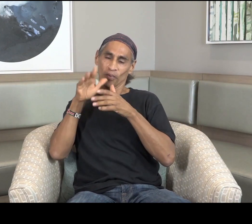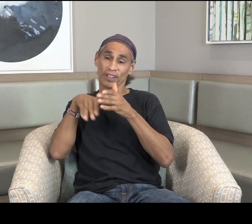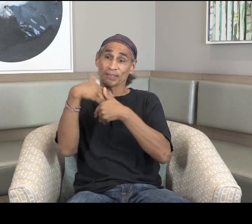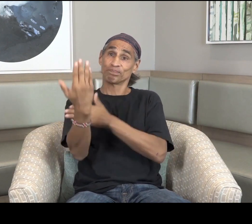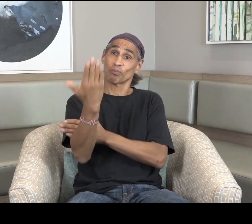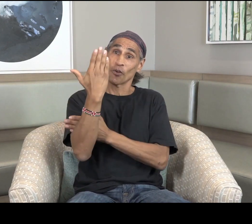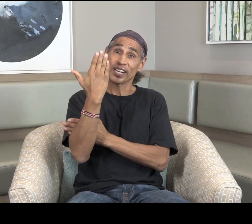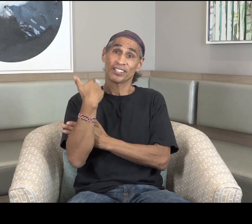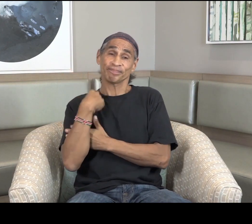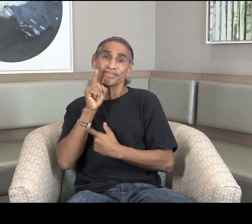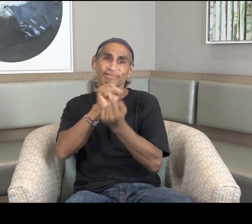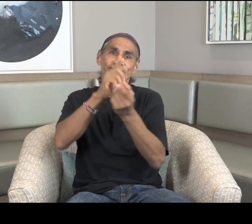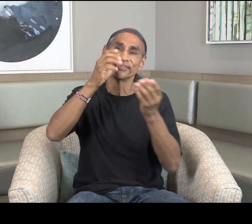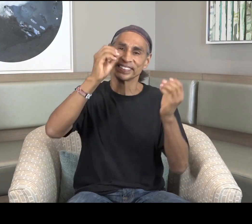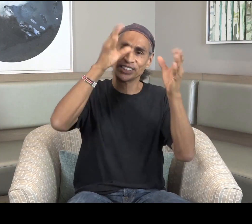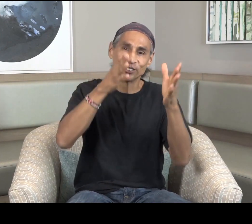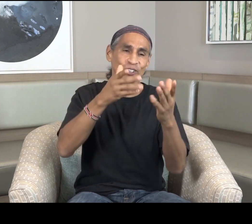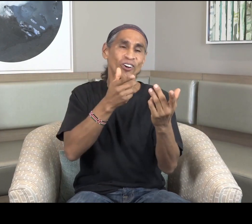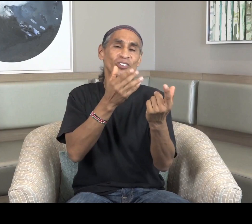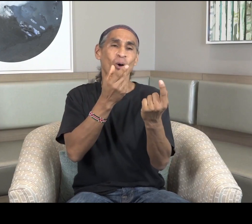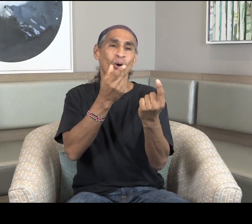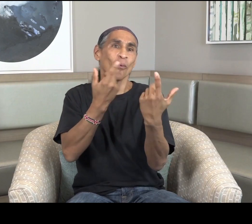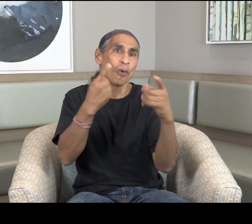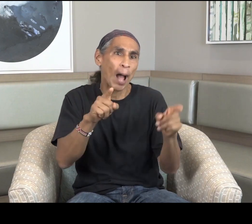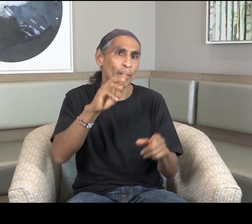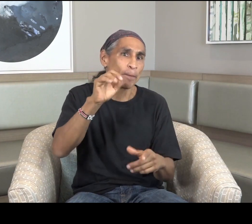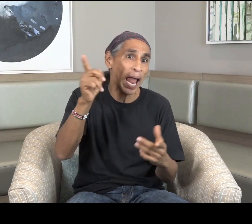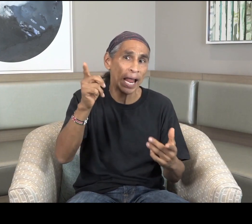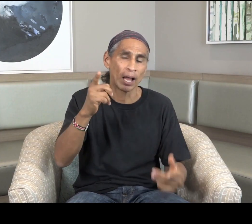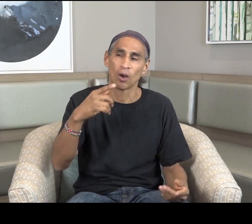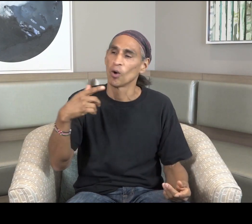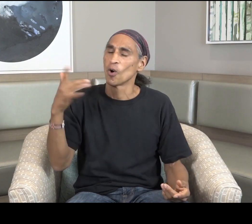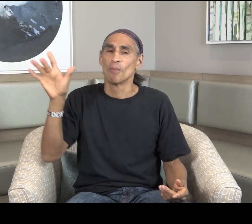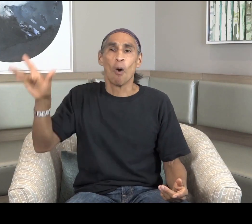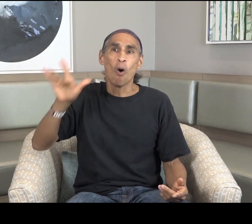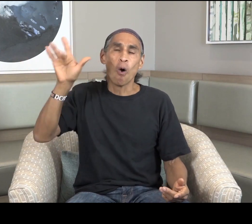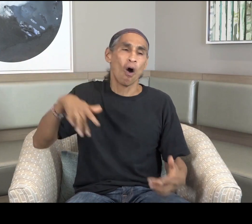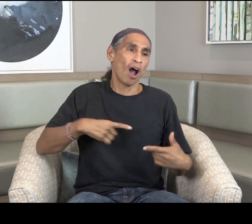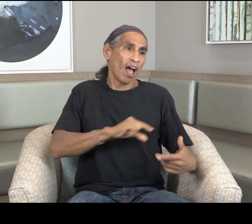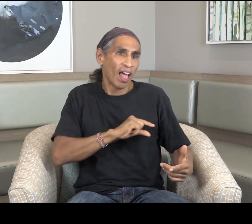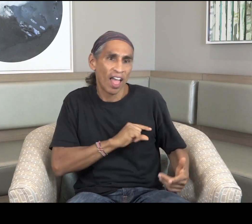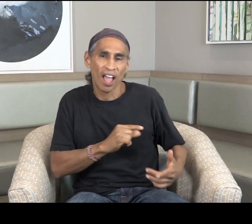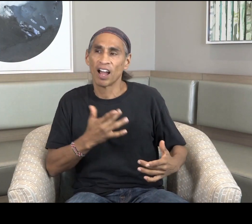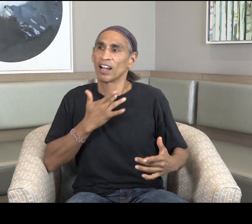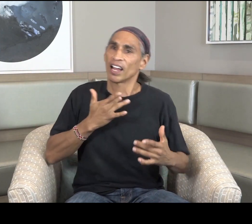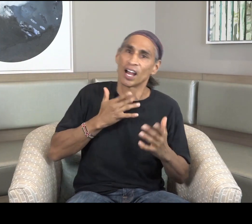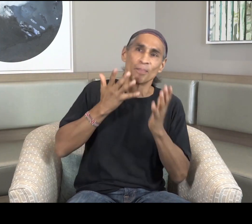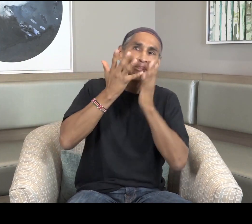Anyway, we left, you know we went home and the next morning we talked to the teacher and we asked her, “You know how’s the maid doing?”